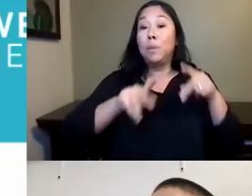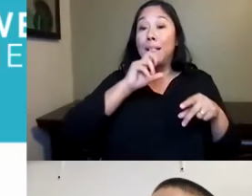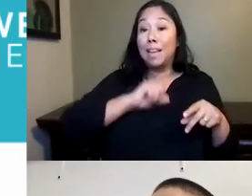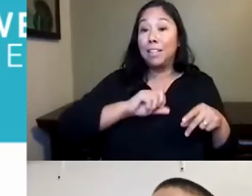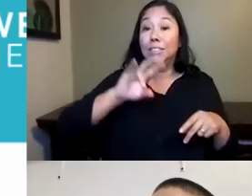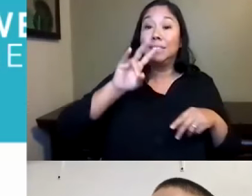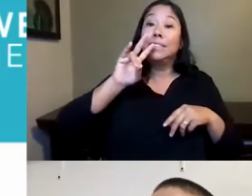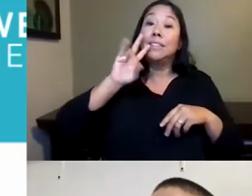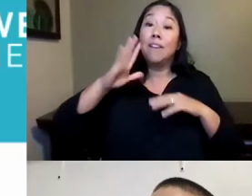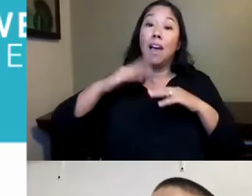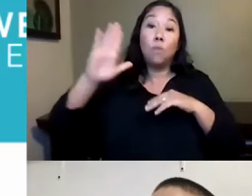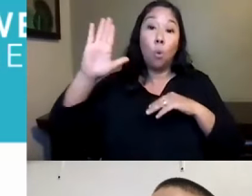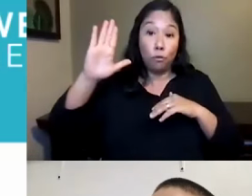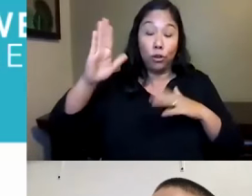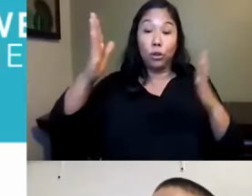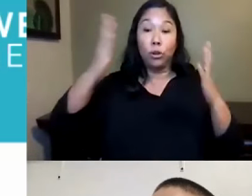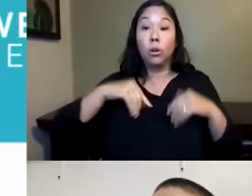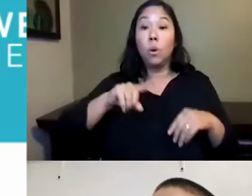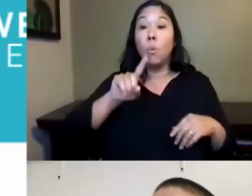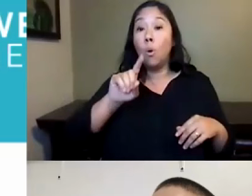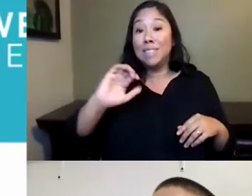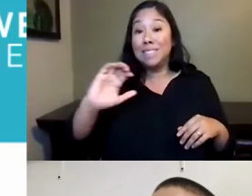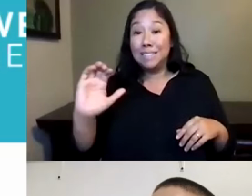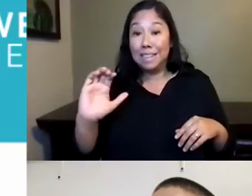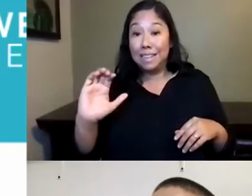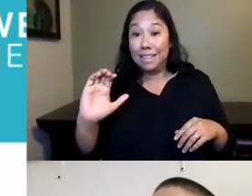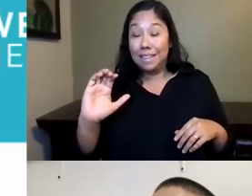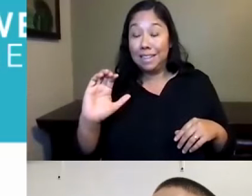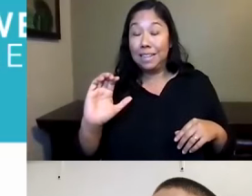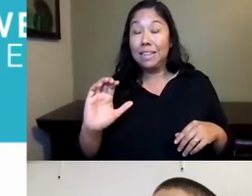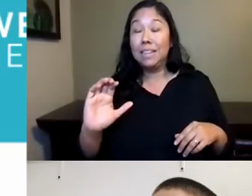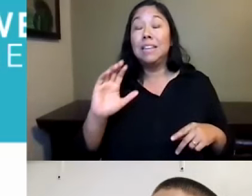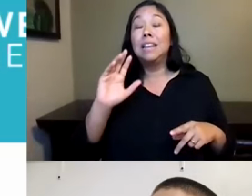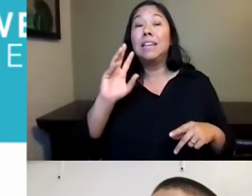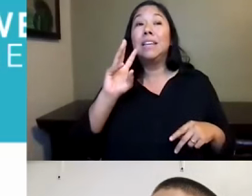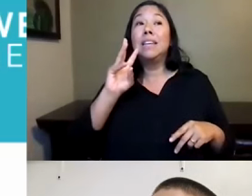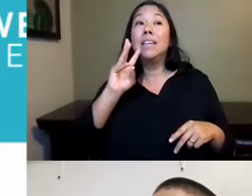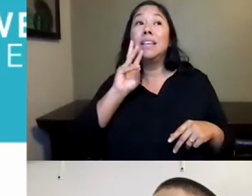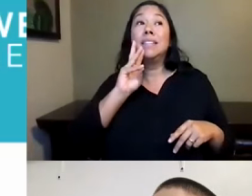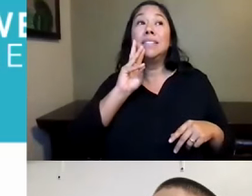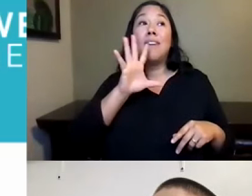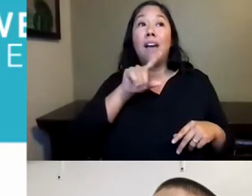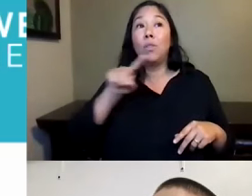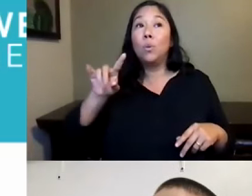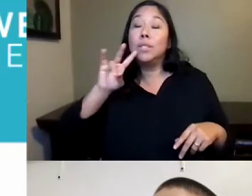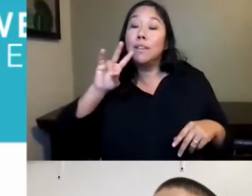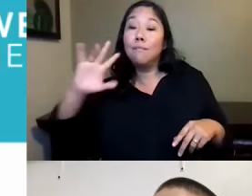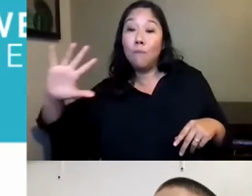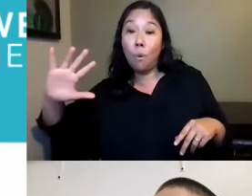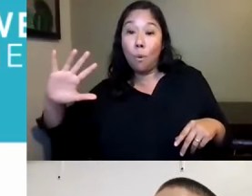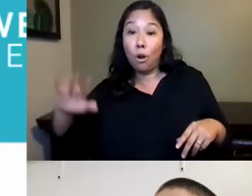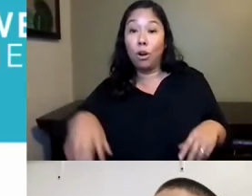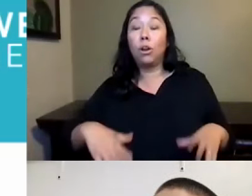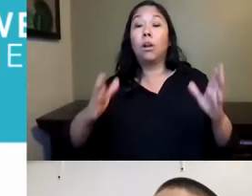And then 1C: people who are age 65 through 74, and people age 16 through 64.